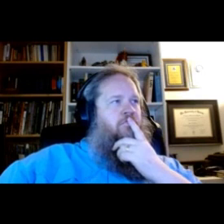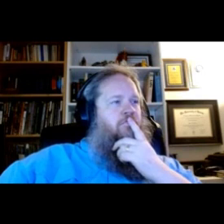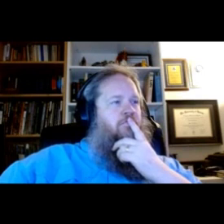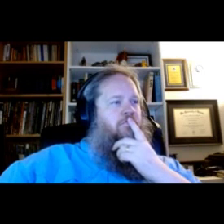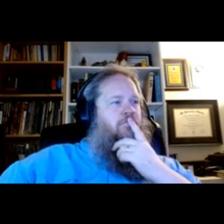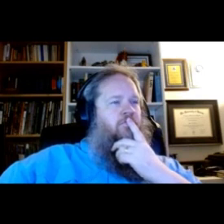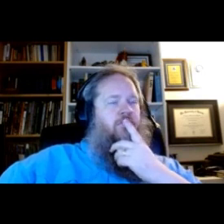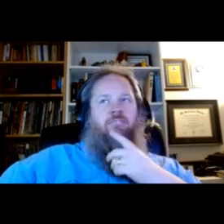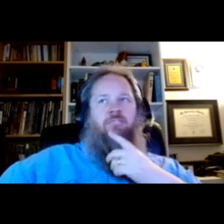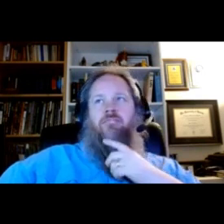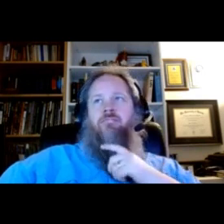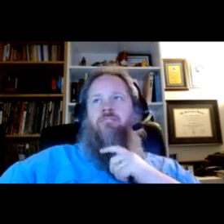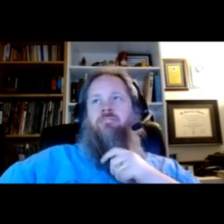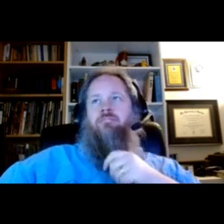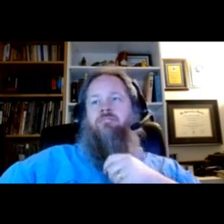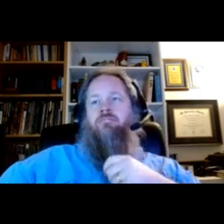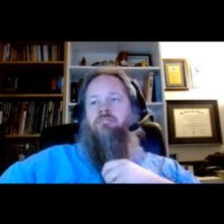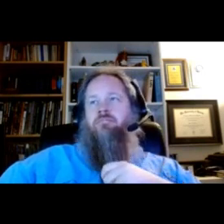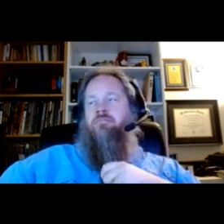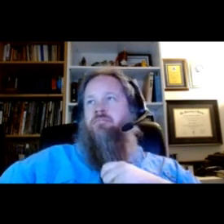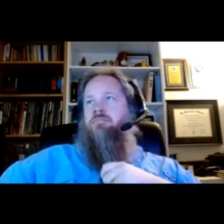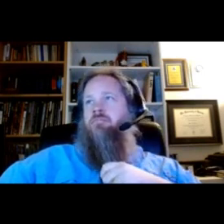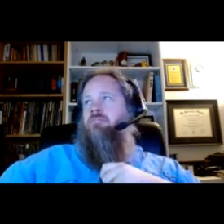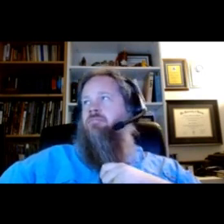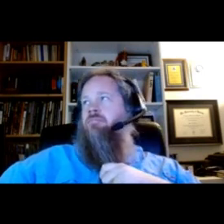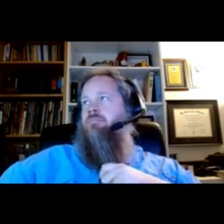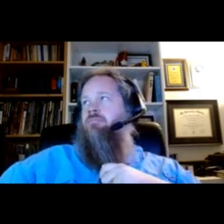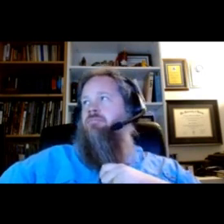Ned Gardiner: Excellent. Thank you, Amara for your capable